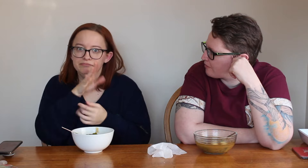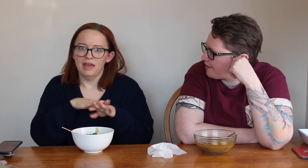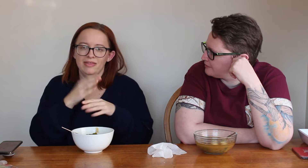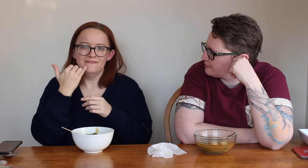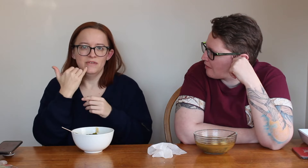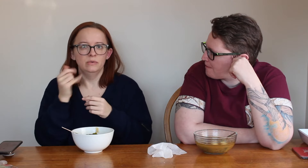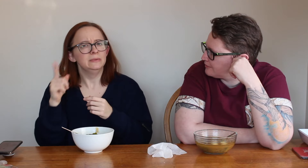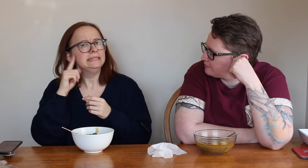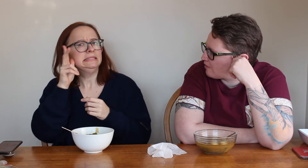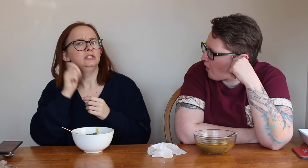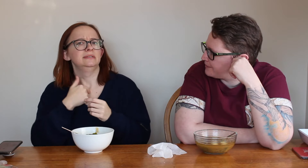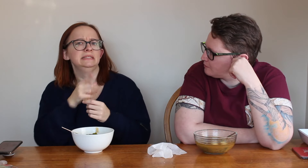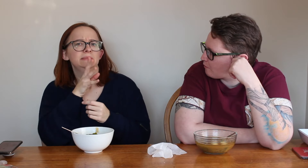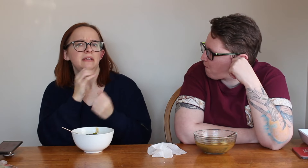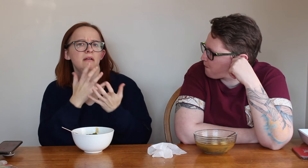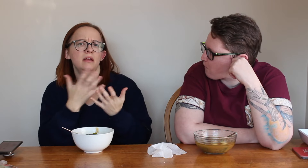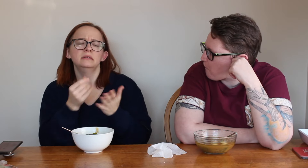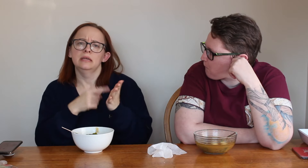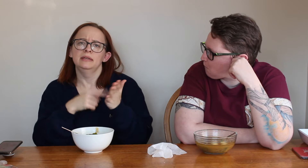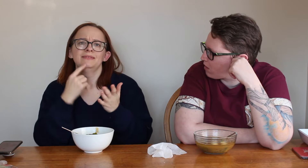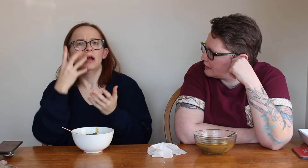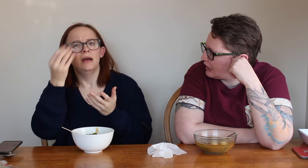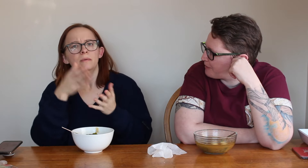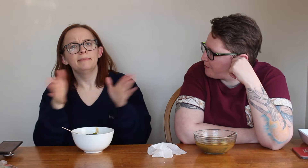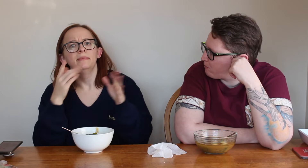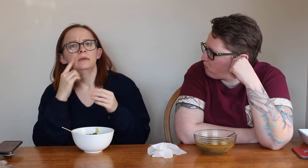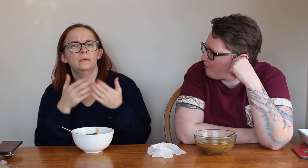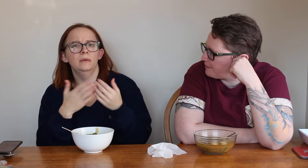I will speak words with him and I do speak in front of him because you know, I talk with my mom